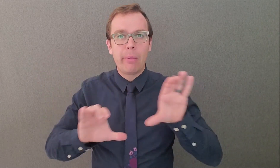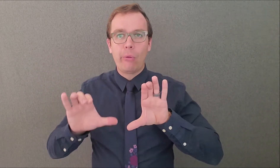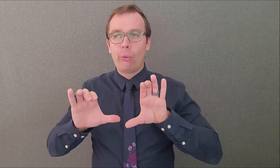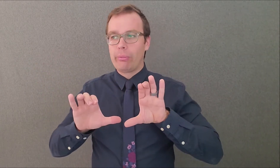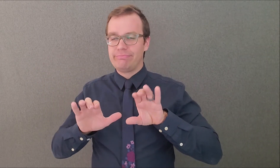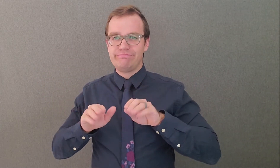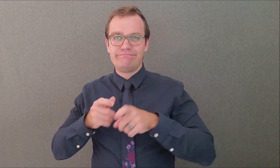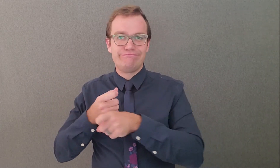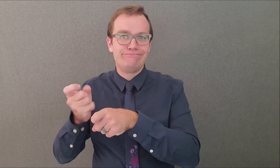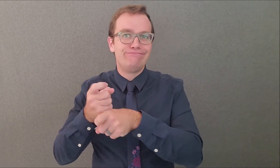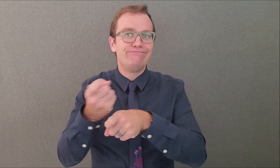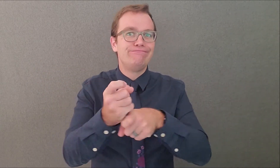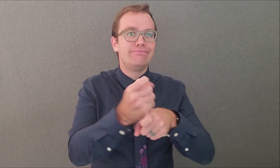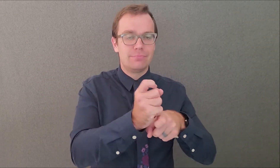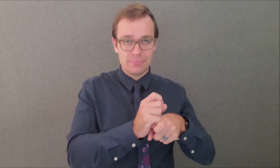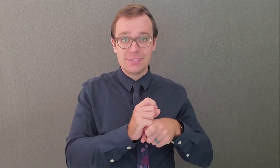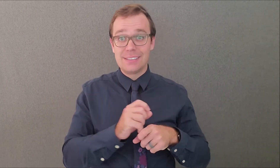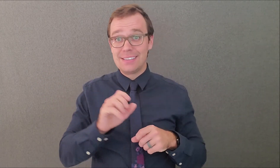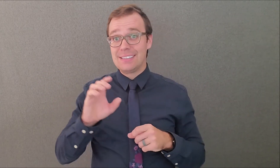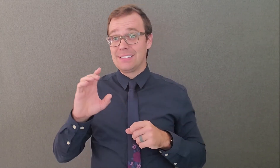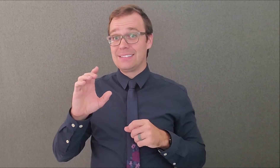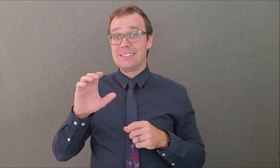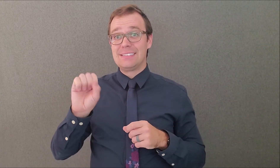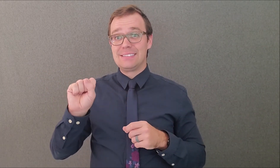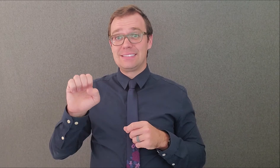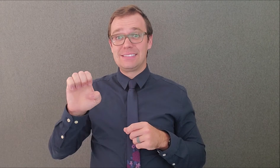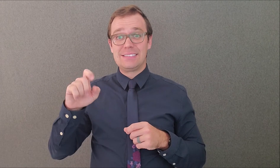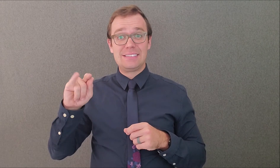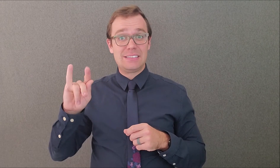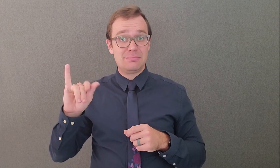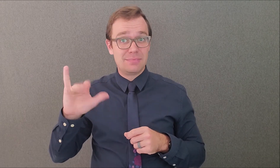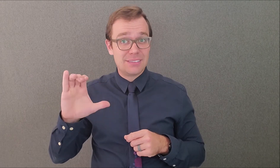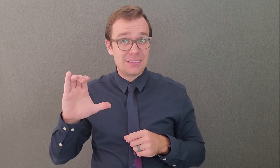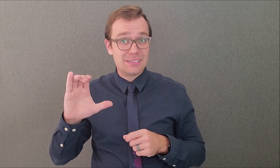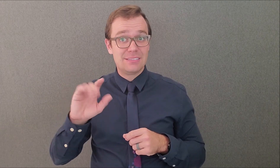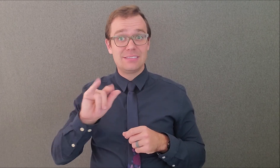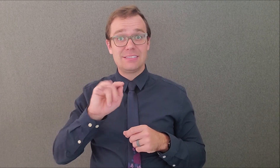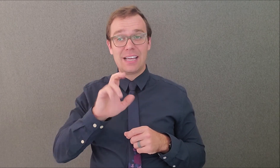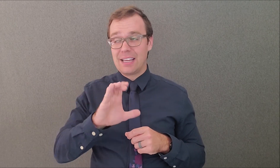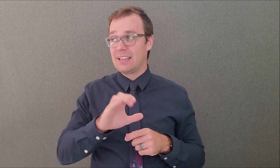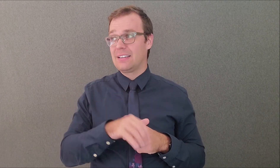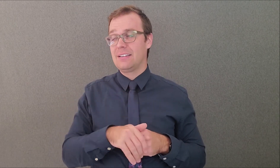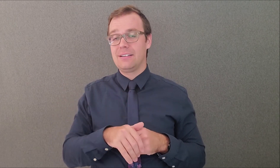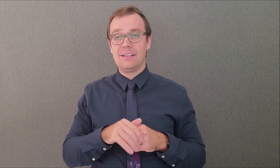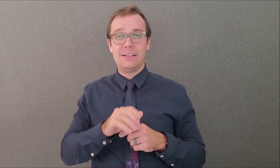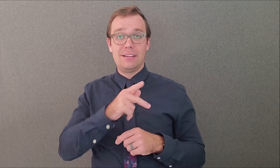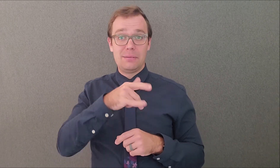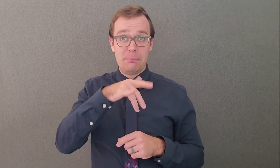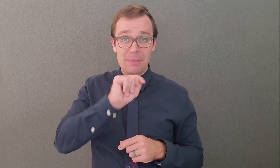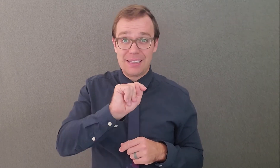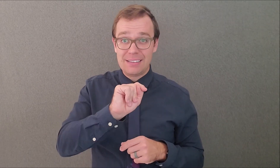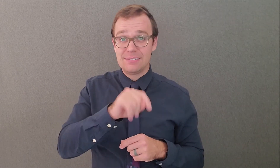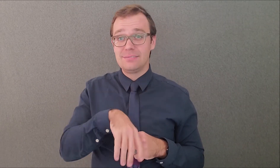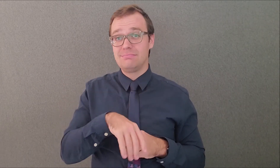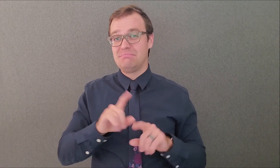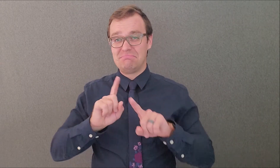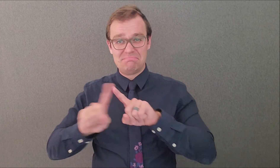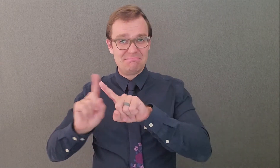Service damaged septic tanks, cesspools, pits, and leaching systems as soon as possible.